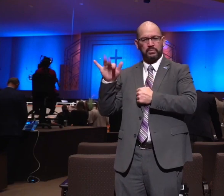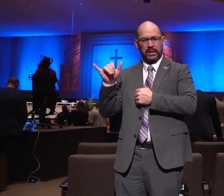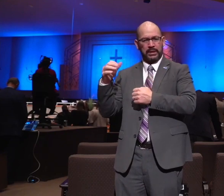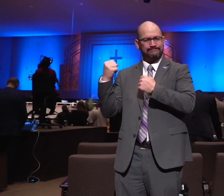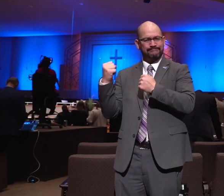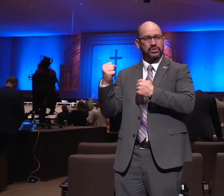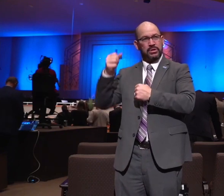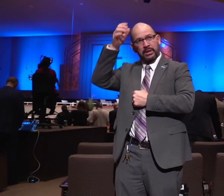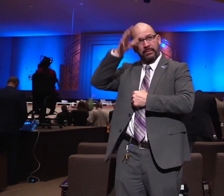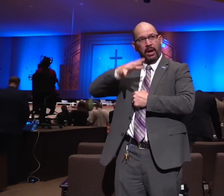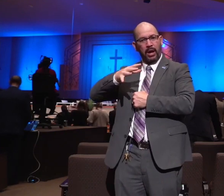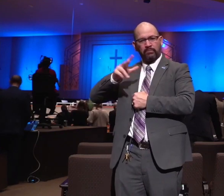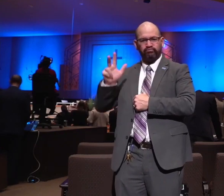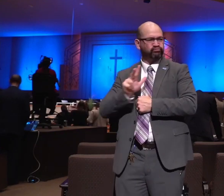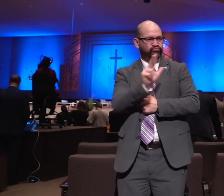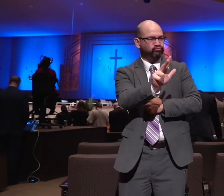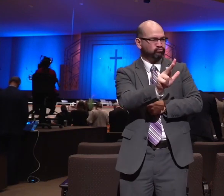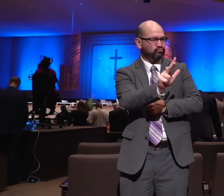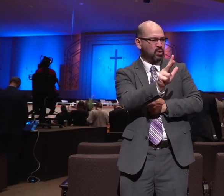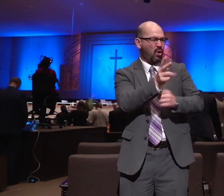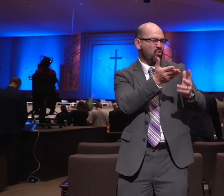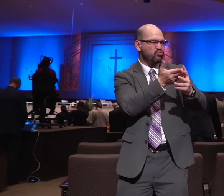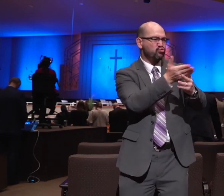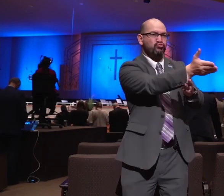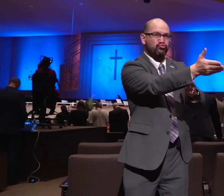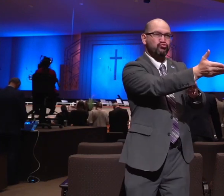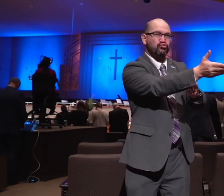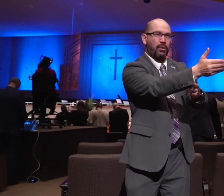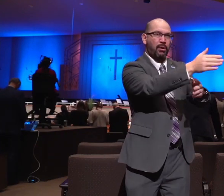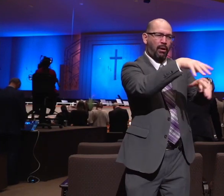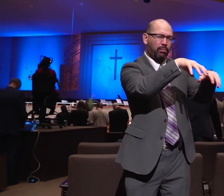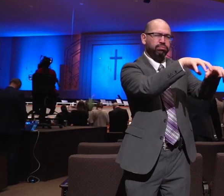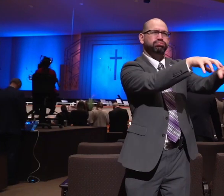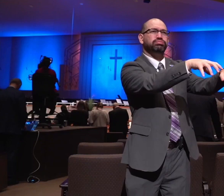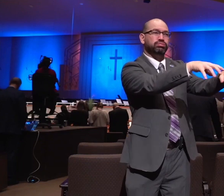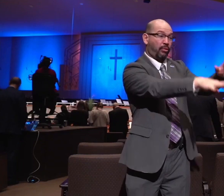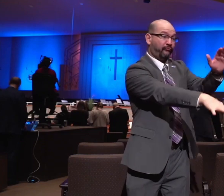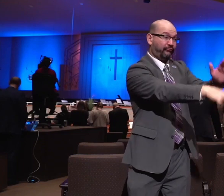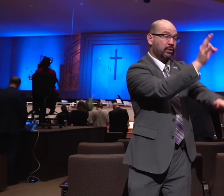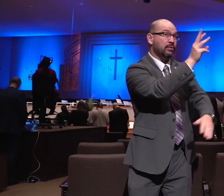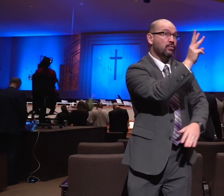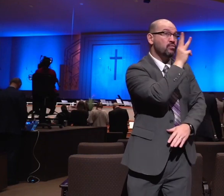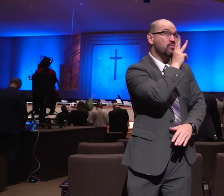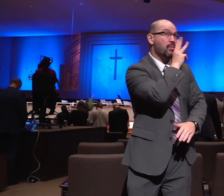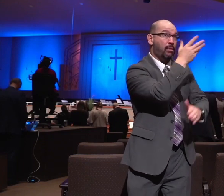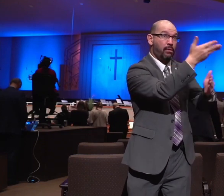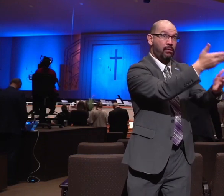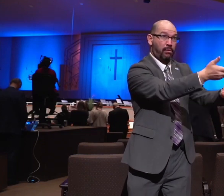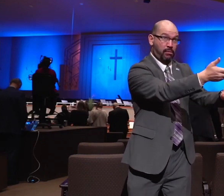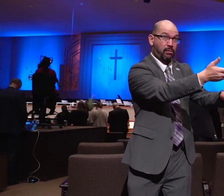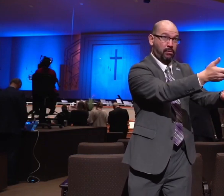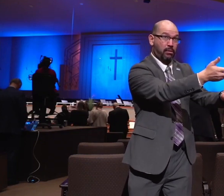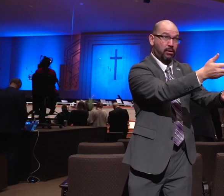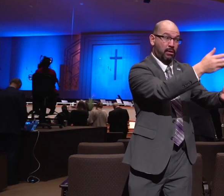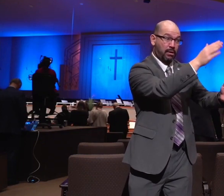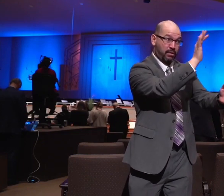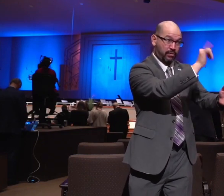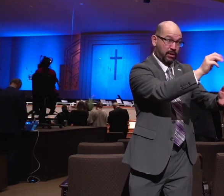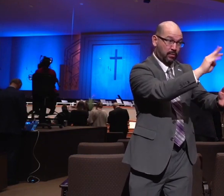brake through the host of the Philistines and drew water out of the well of Bethlehem that was by the gate and took